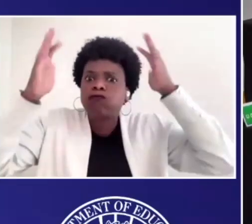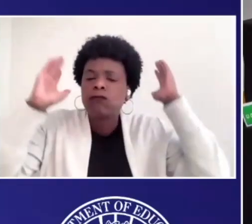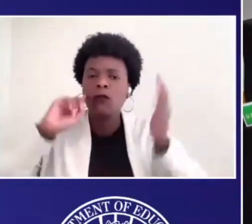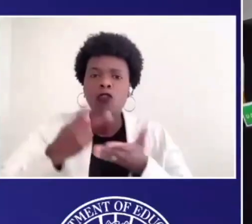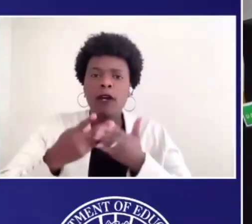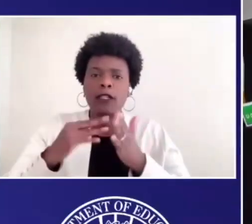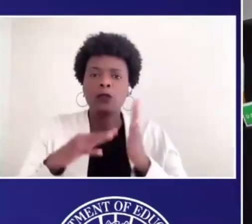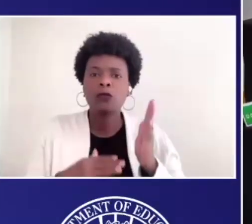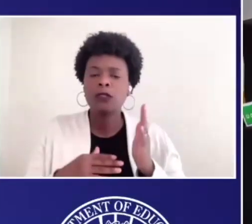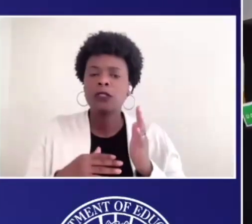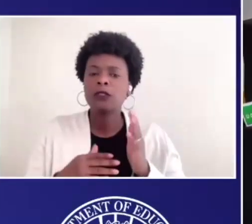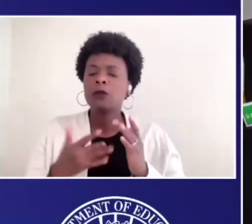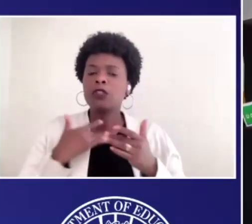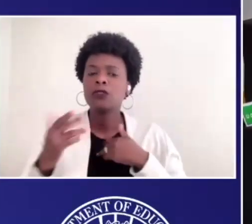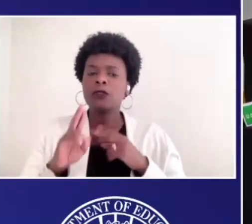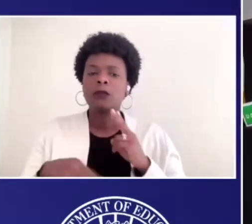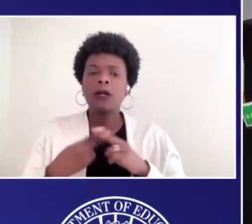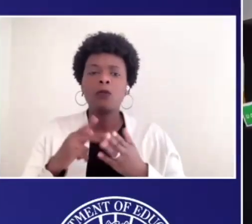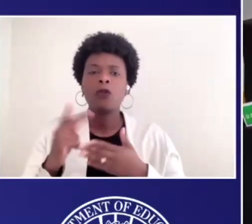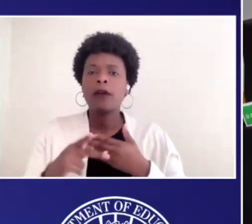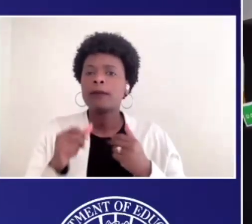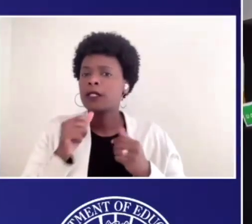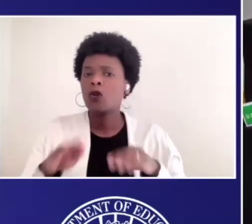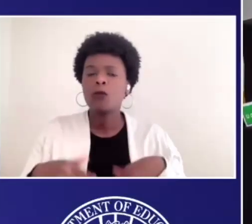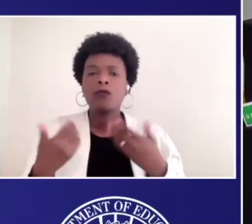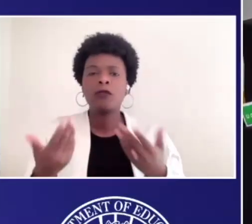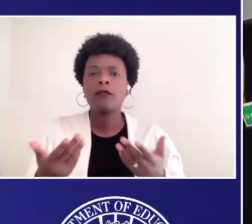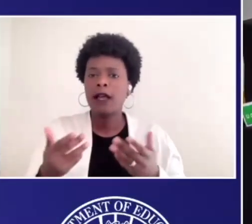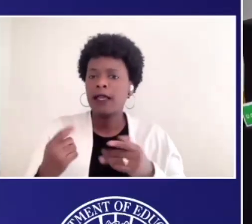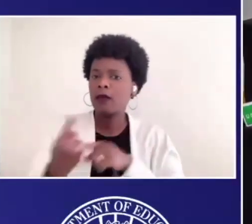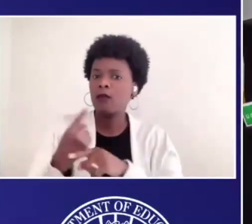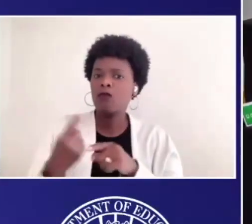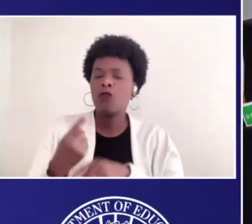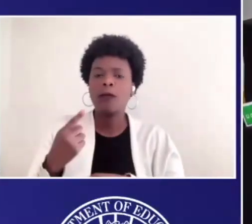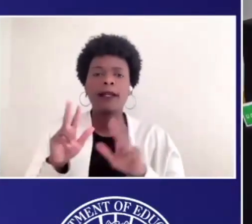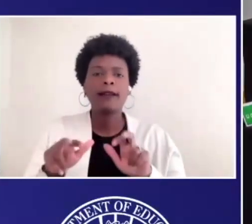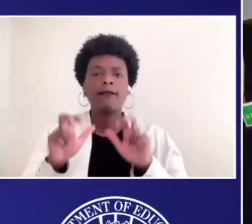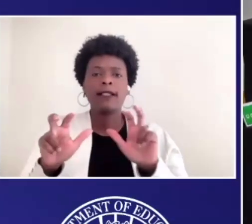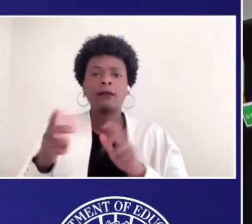programs that do not provide appropriate return on investment. You've heard me cite at least two times